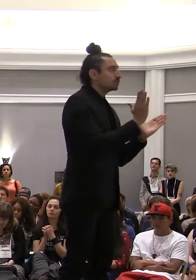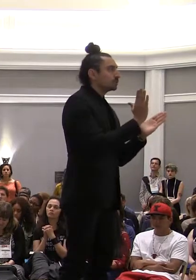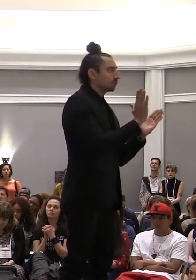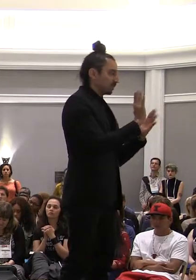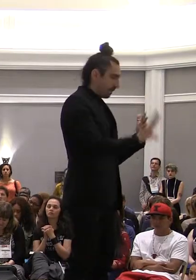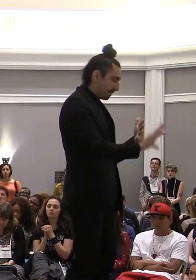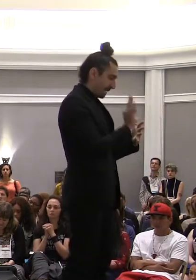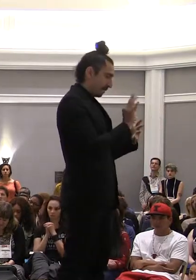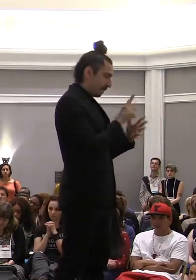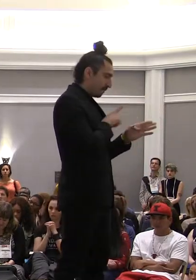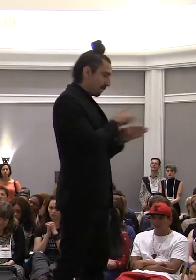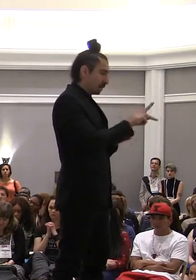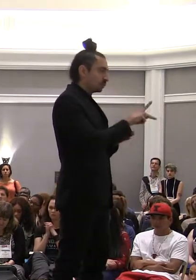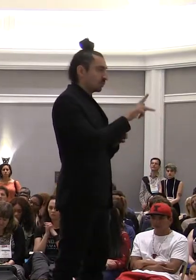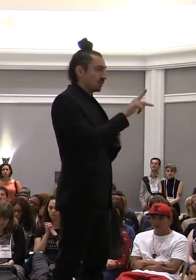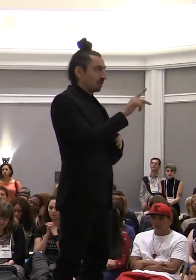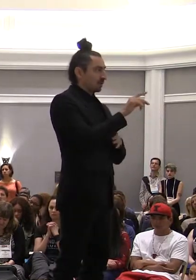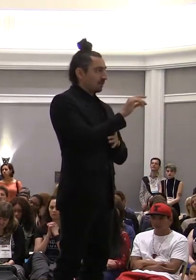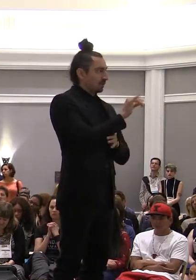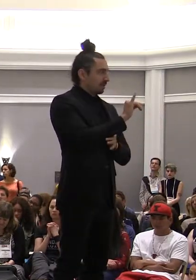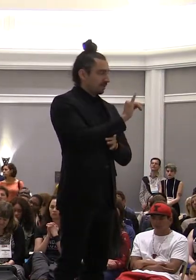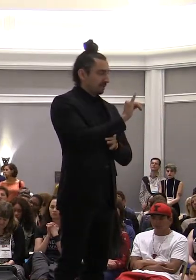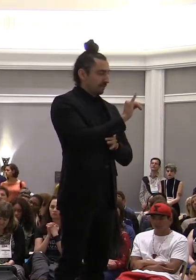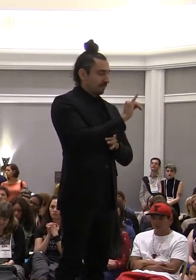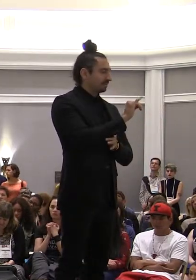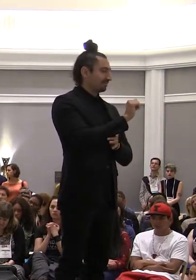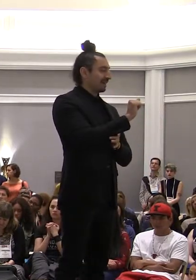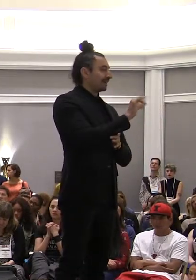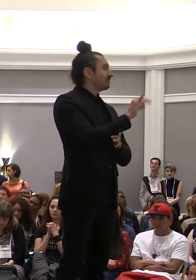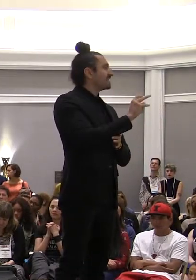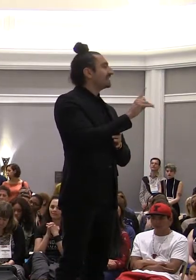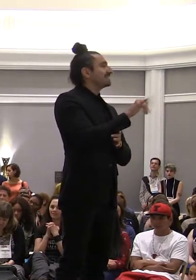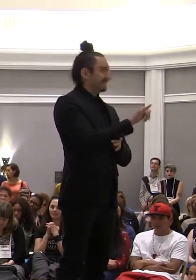that is most meaningful to you and attend them. Thanks!